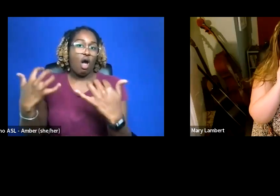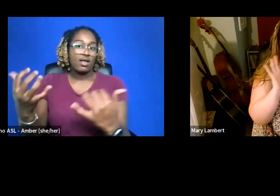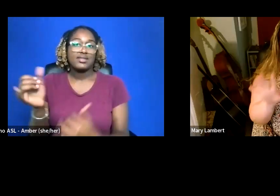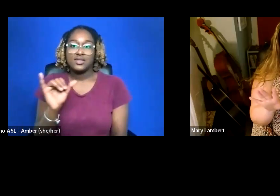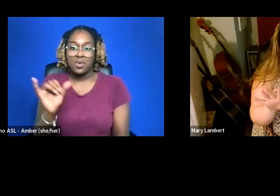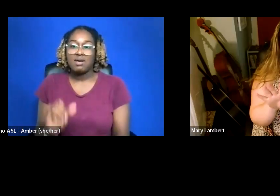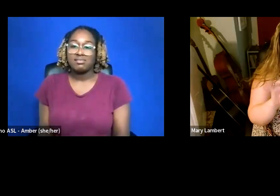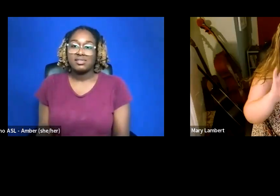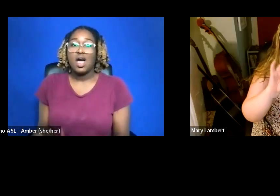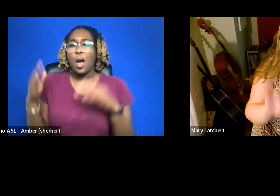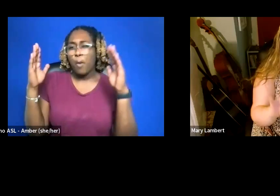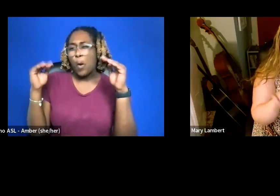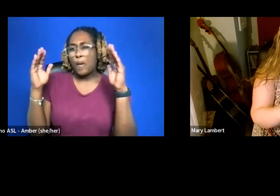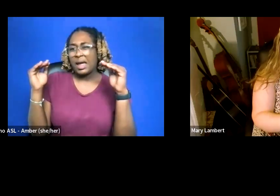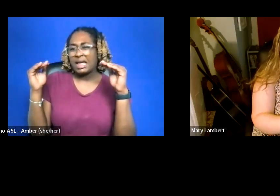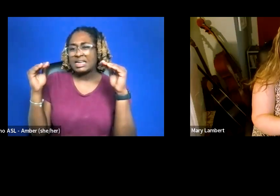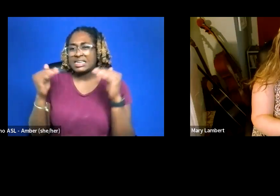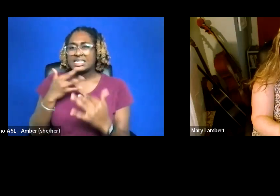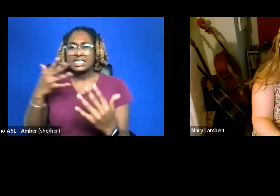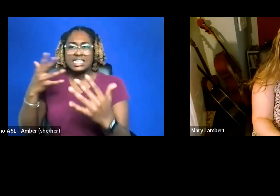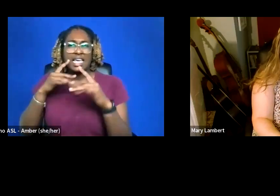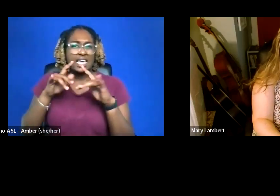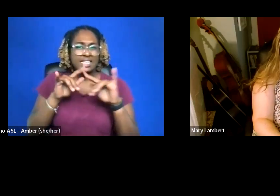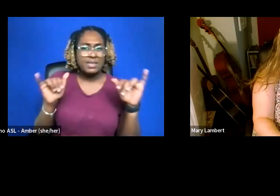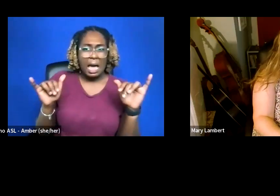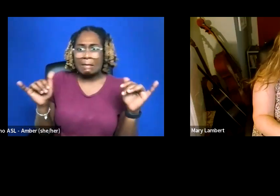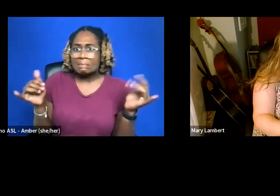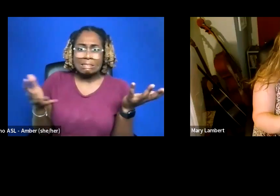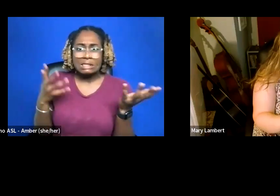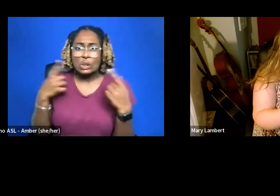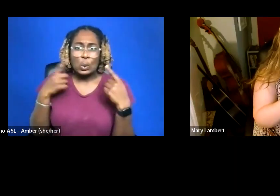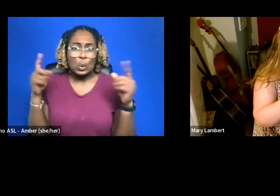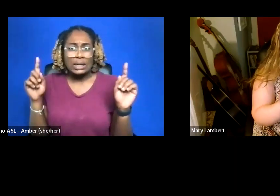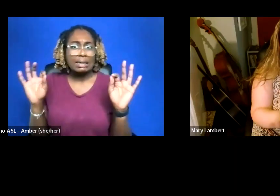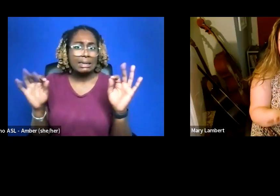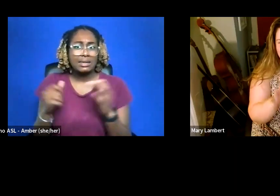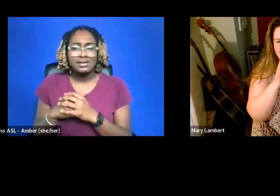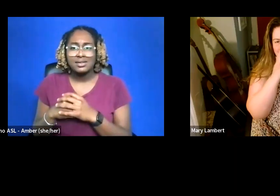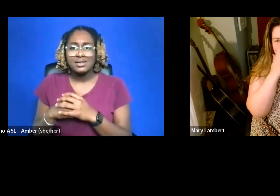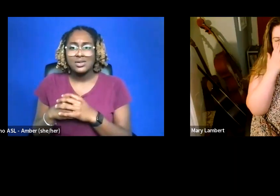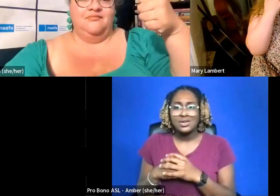And I'm just hoping is the singing and playing at the same time working? I have it. Okay. I just want to make sure it's going through.